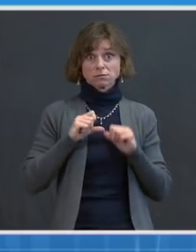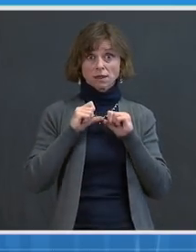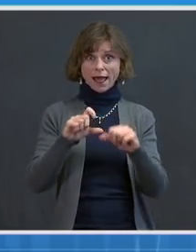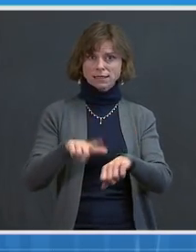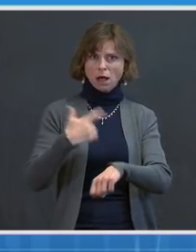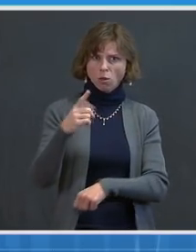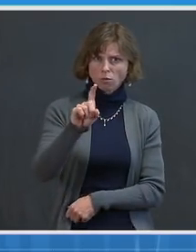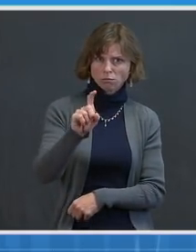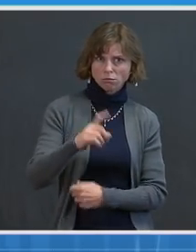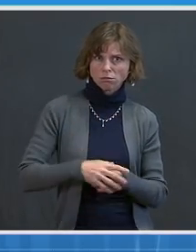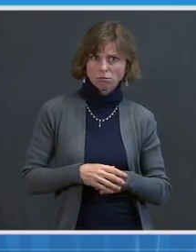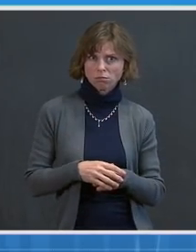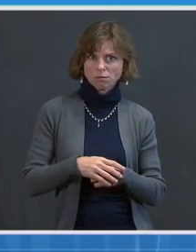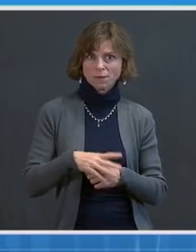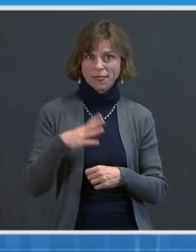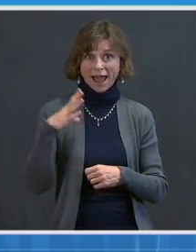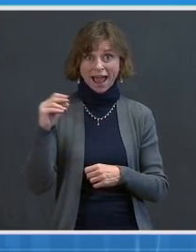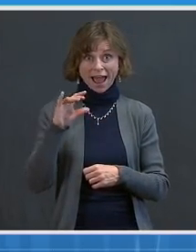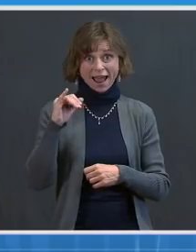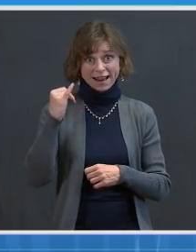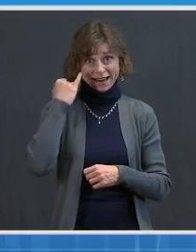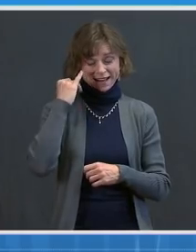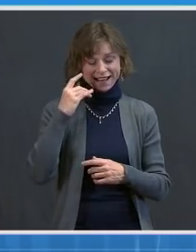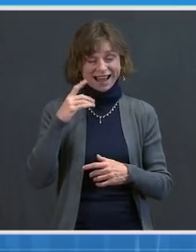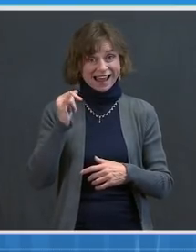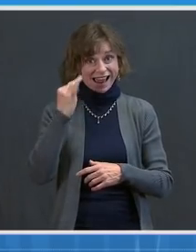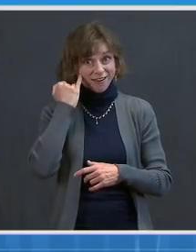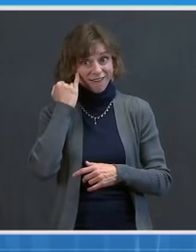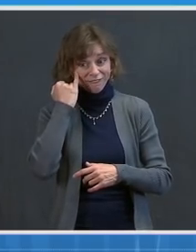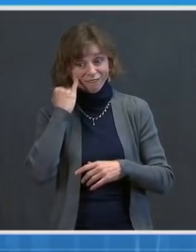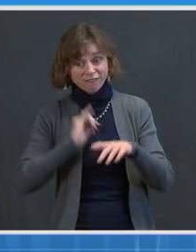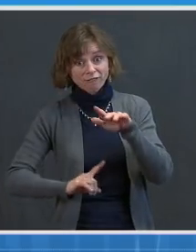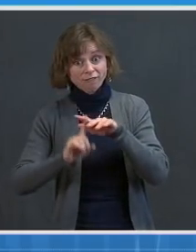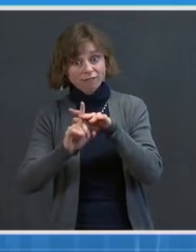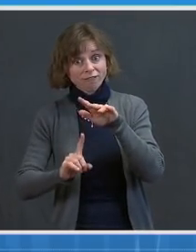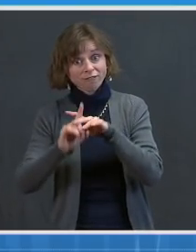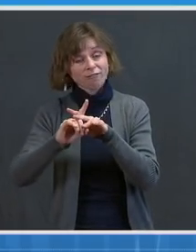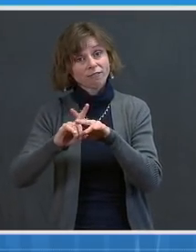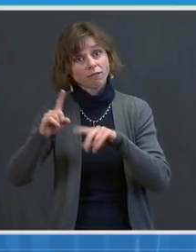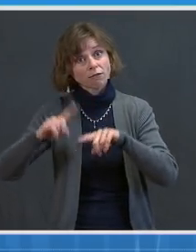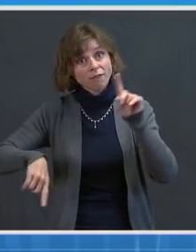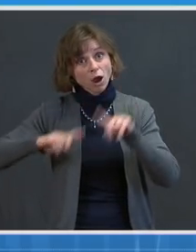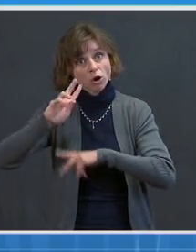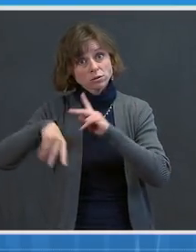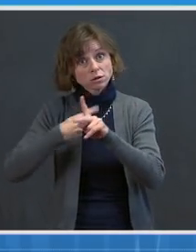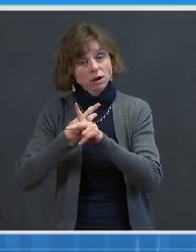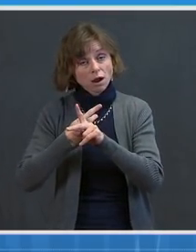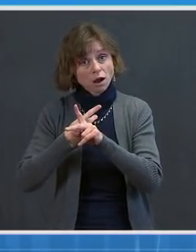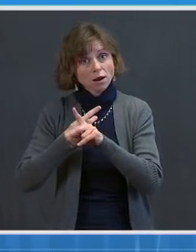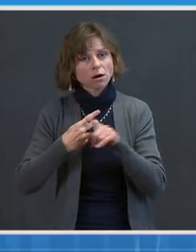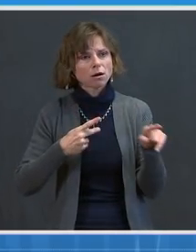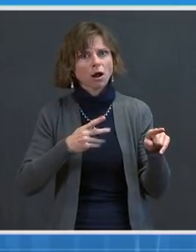against the circulating virus variants. While we are starting to see emerging evidence that the vaccines remain effective